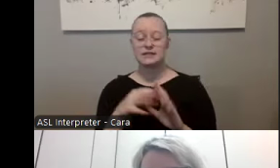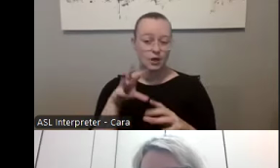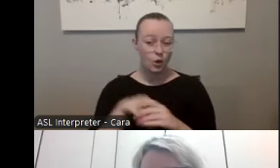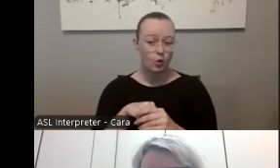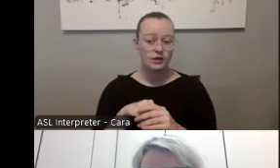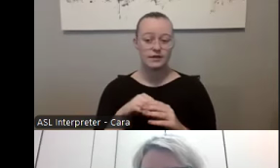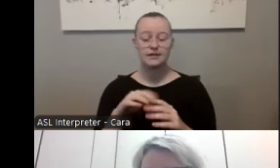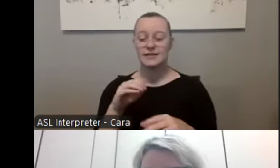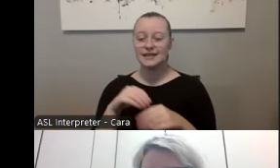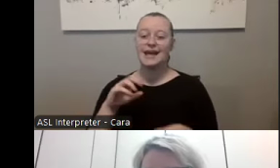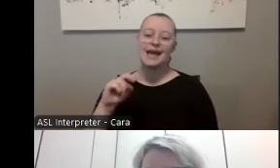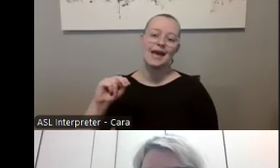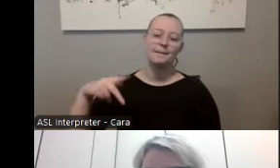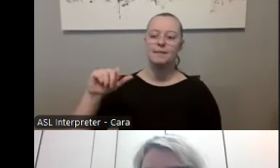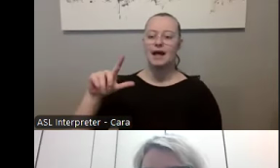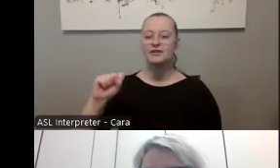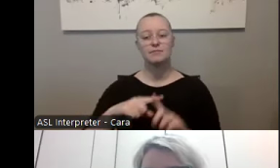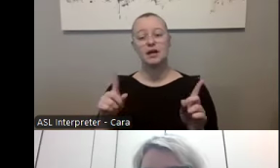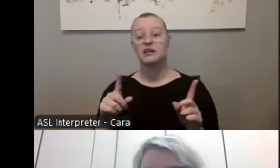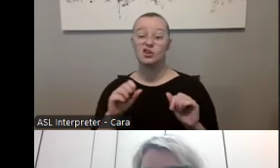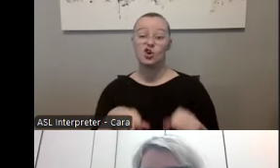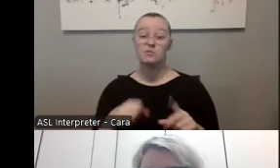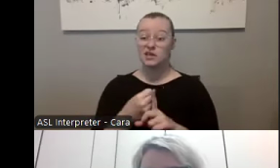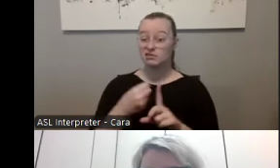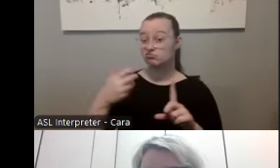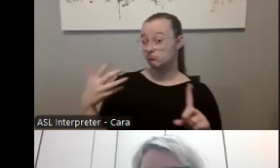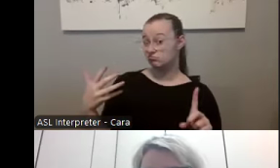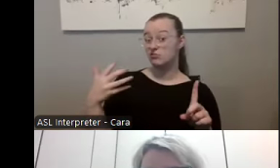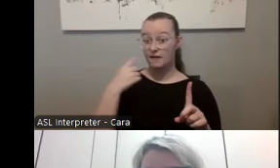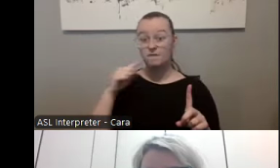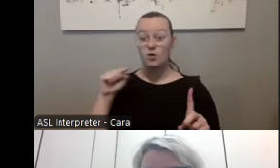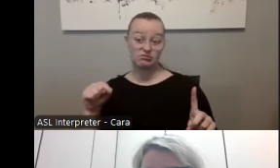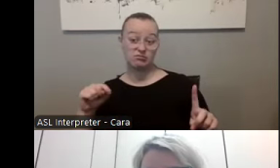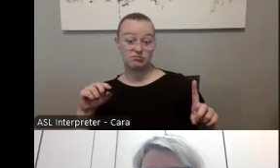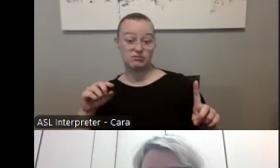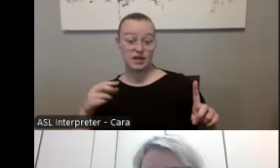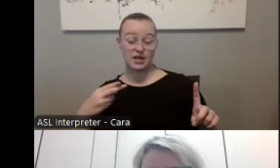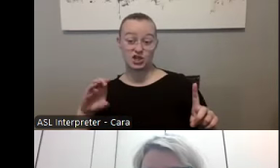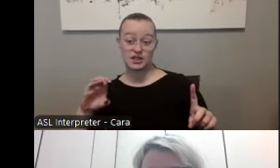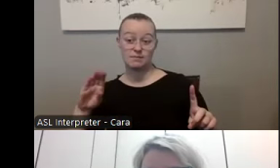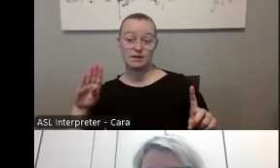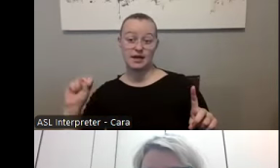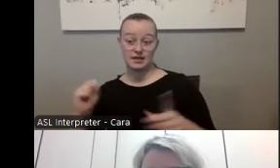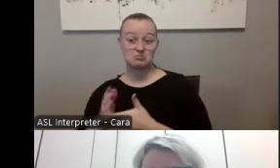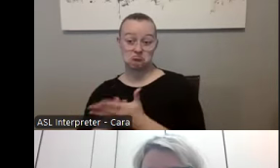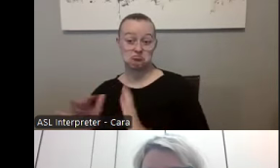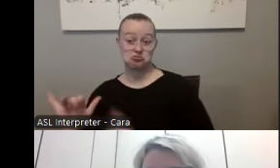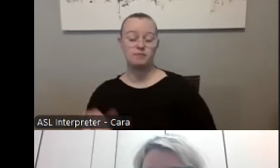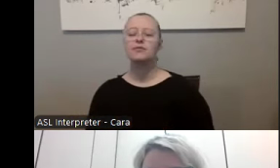NPALS, but could be extended to reach the HCBS sector as well. One other thing that we do want to note is